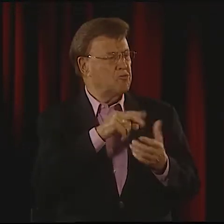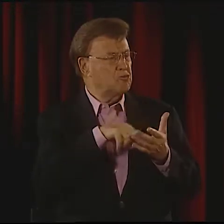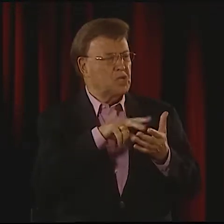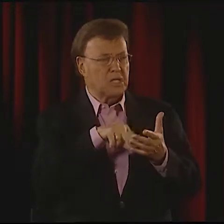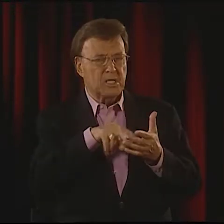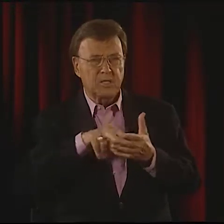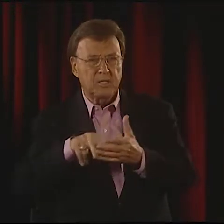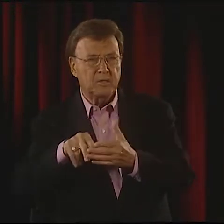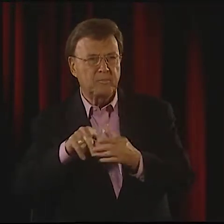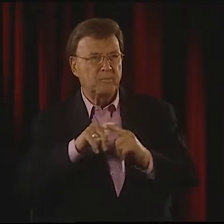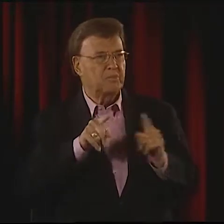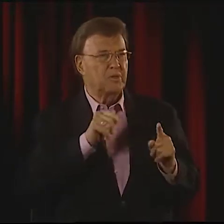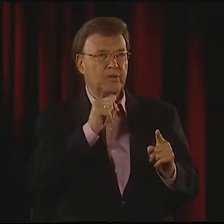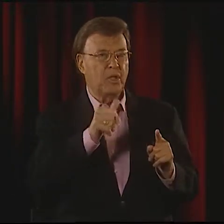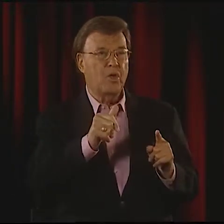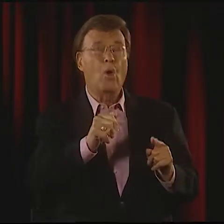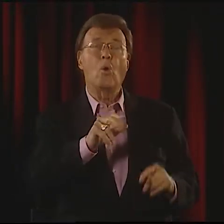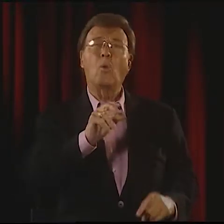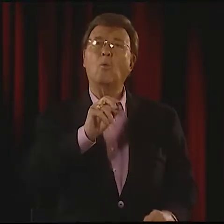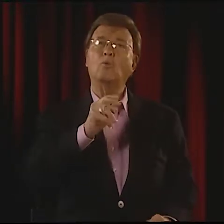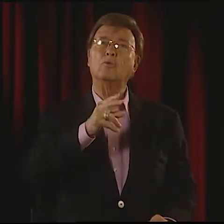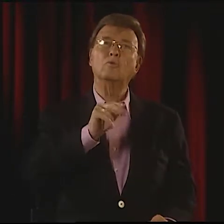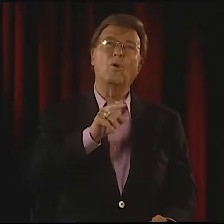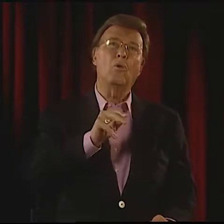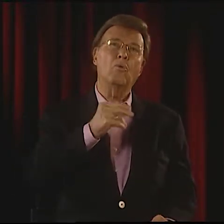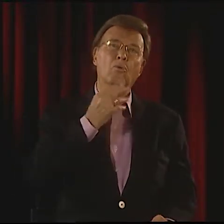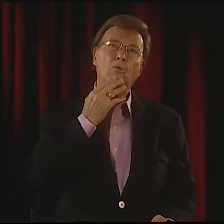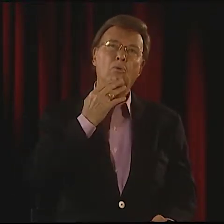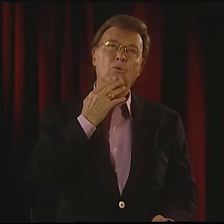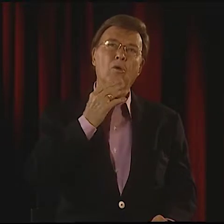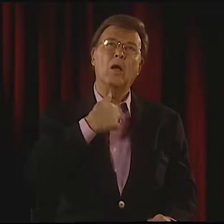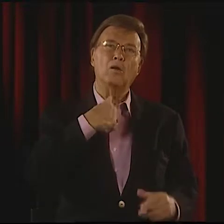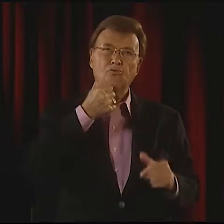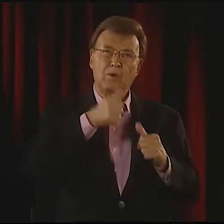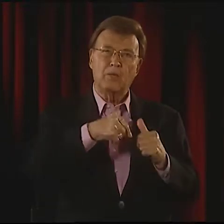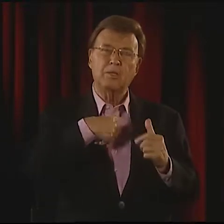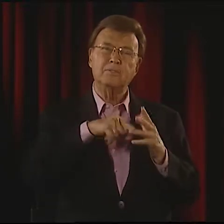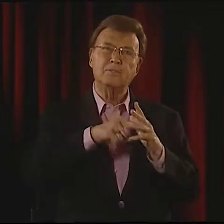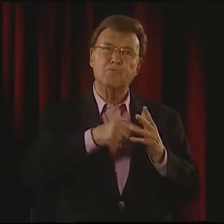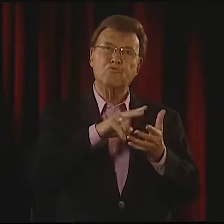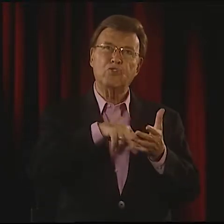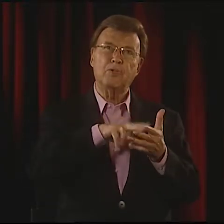I WAS 16 YEARS OLD. I HAD READ POETRY. NO. NOW WAIT.